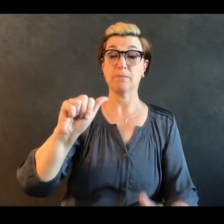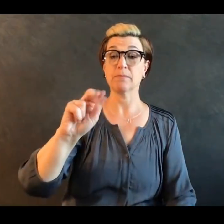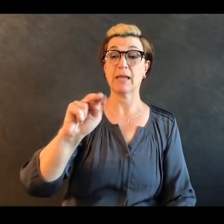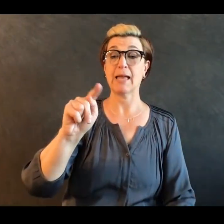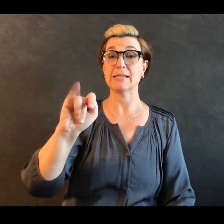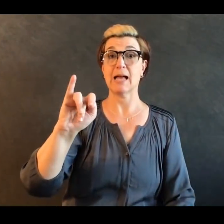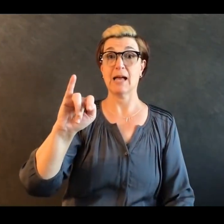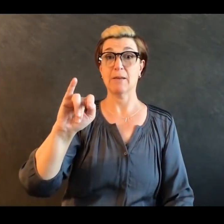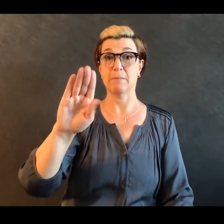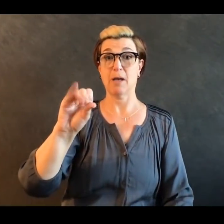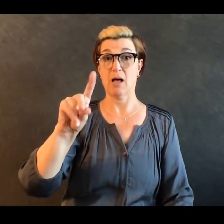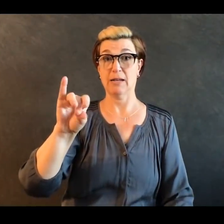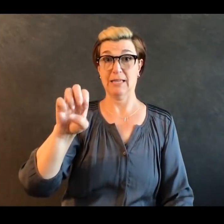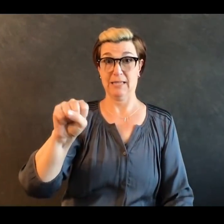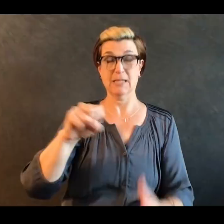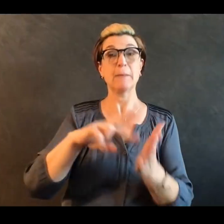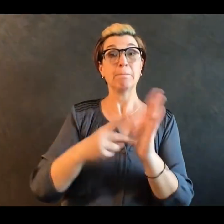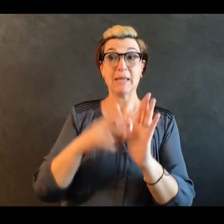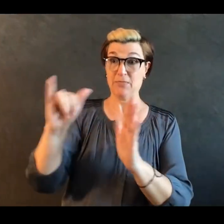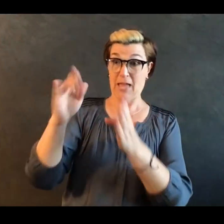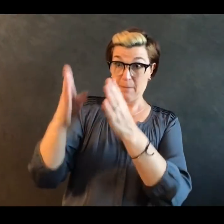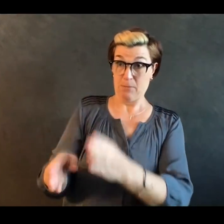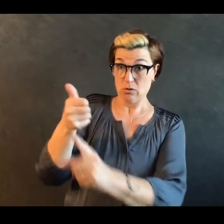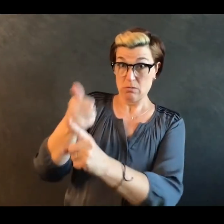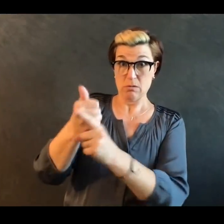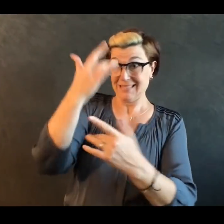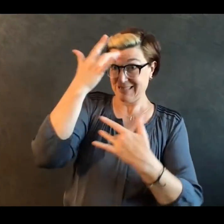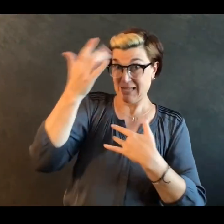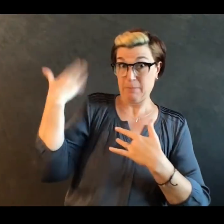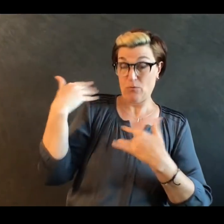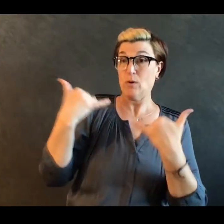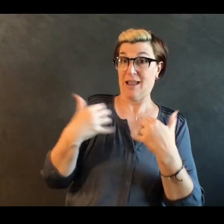is working with the Red Cross to make sure that coronavirus patients have